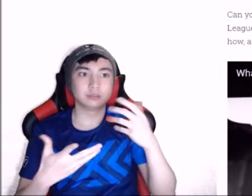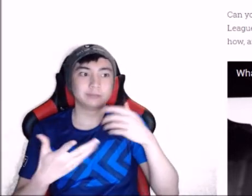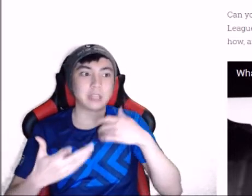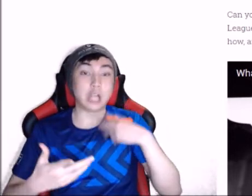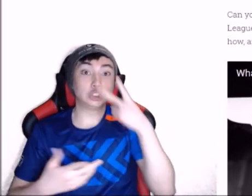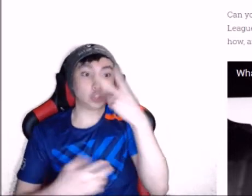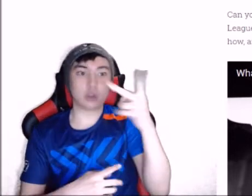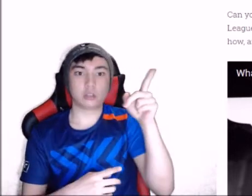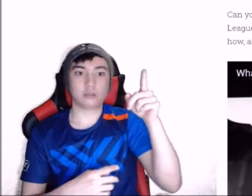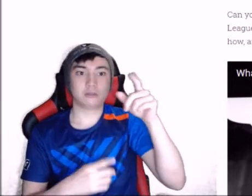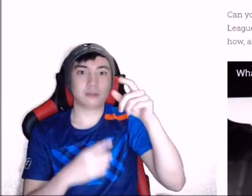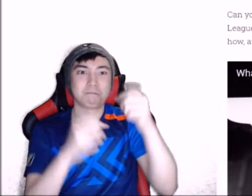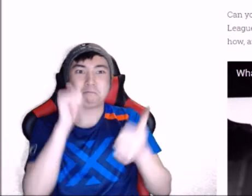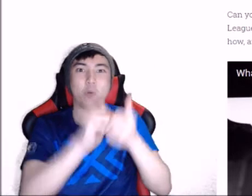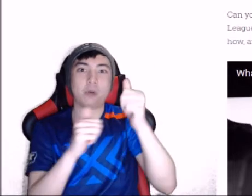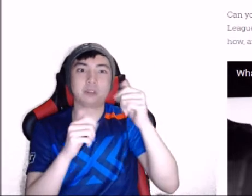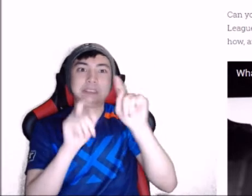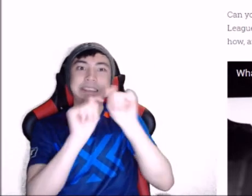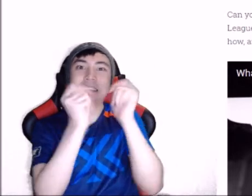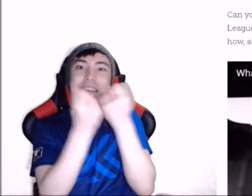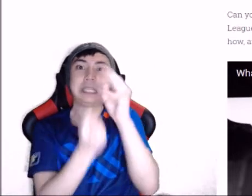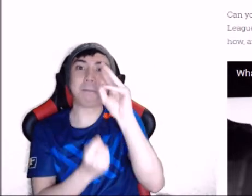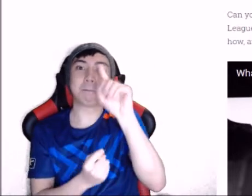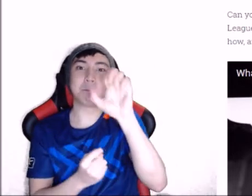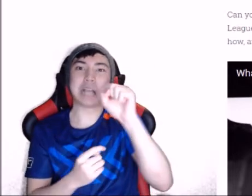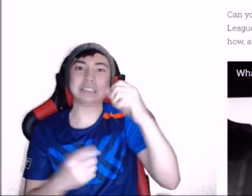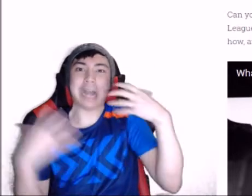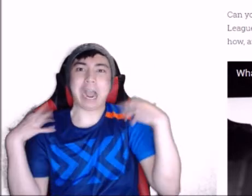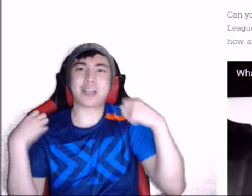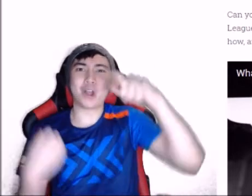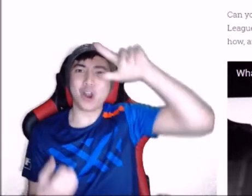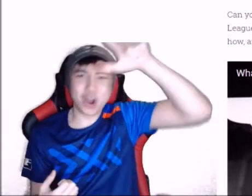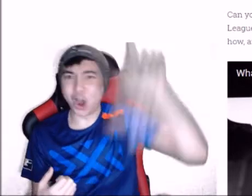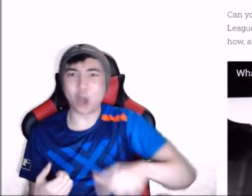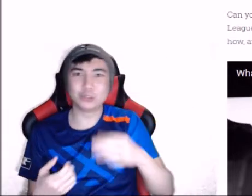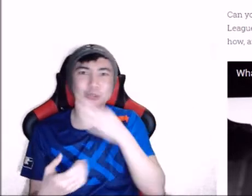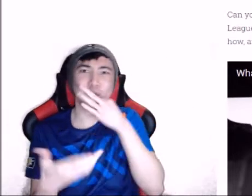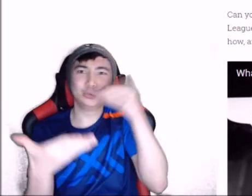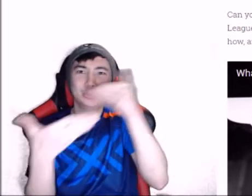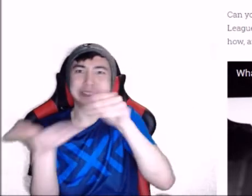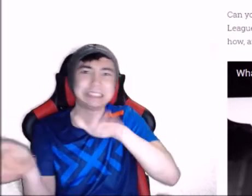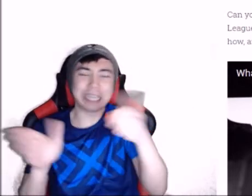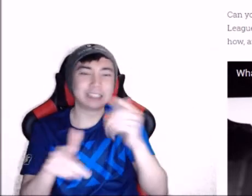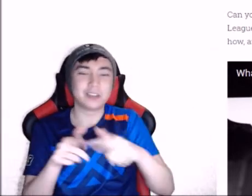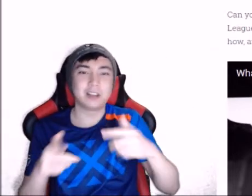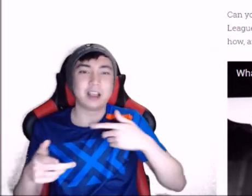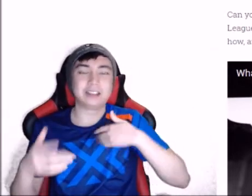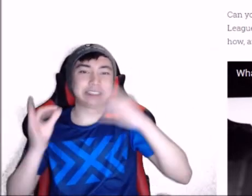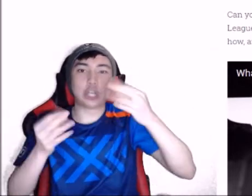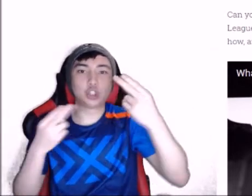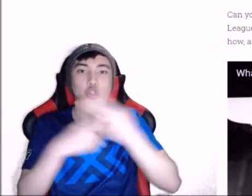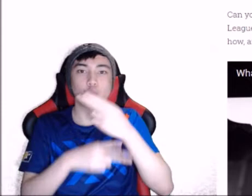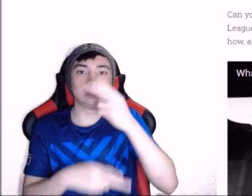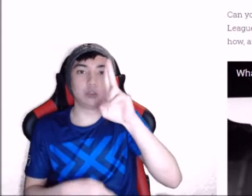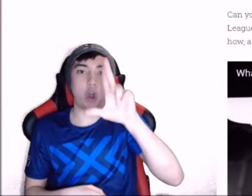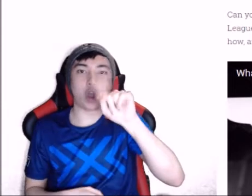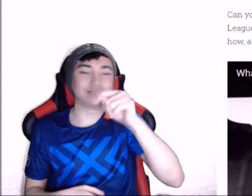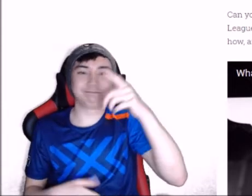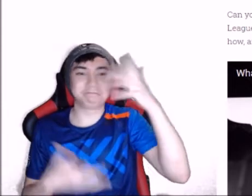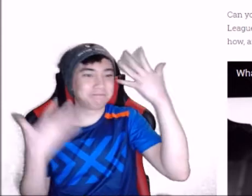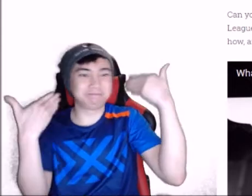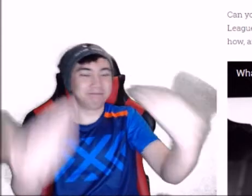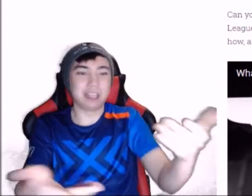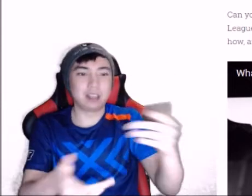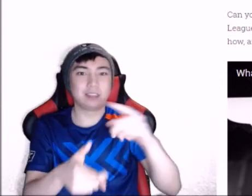When I saw my teammates had low health, I decided to use Lucio’s ult